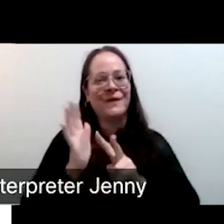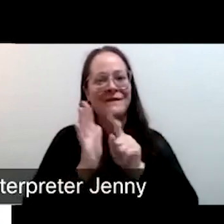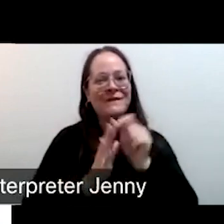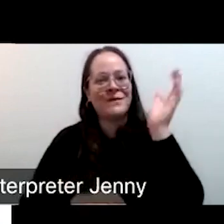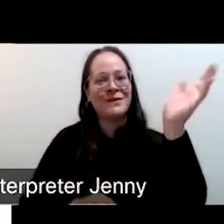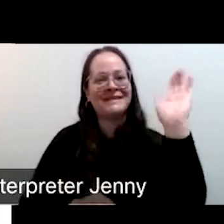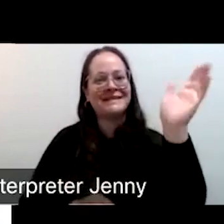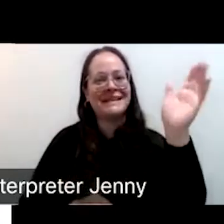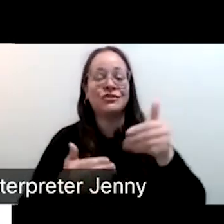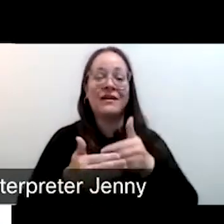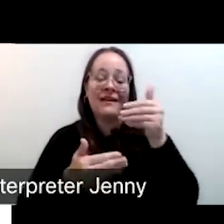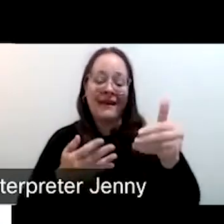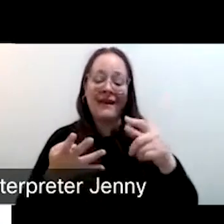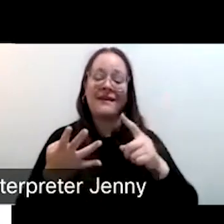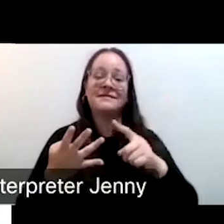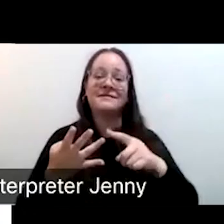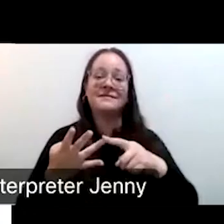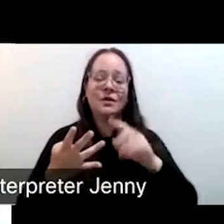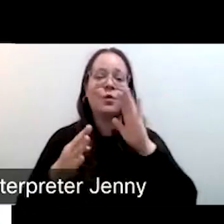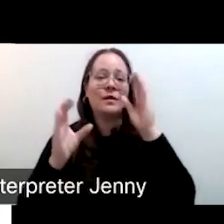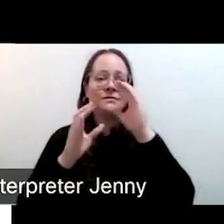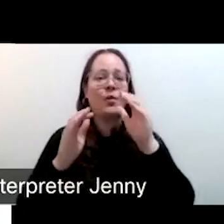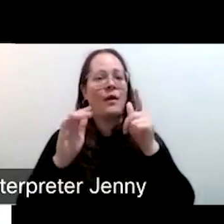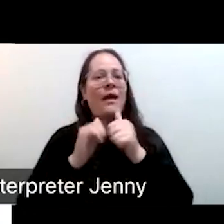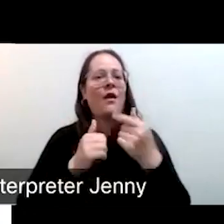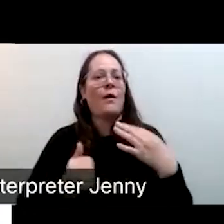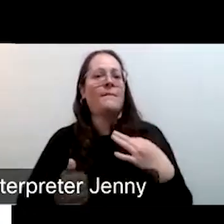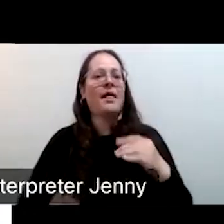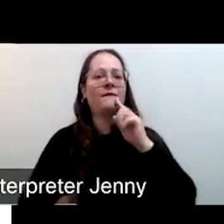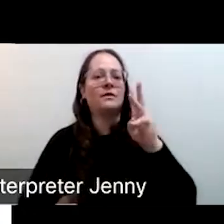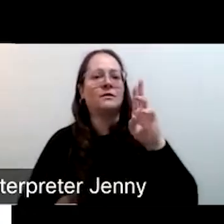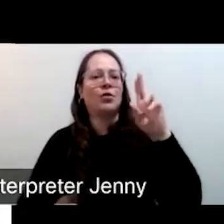Our next video explores how to apply for the WRP, and we hope you’ll tune in!